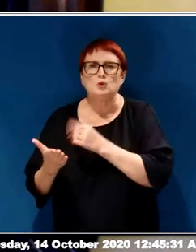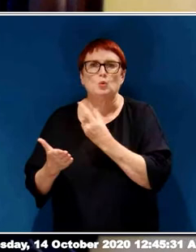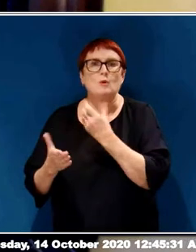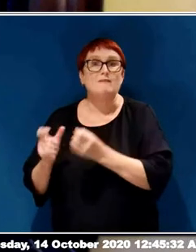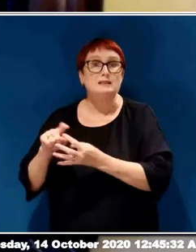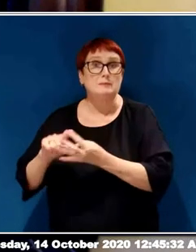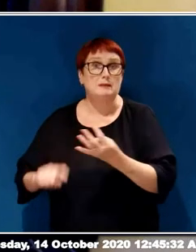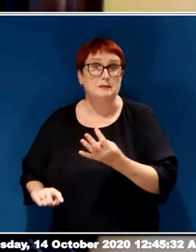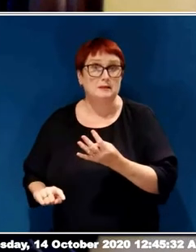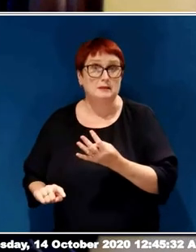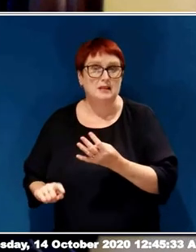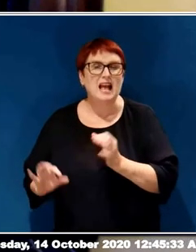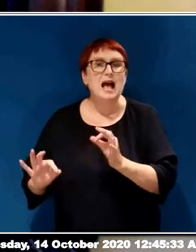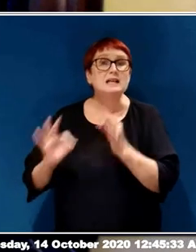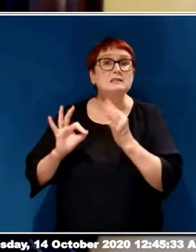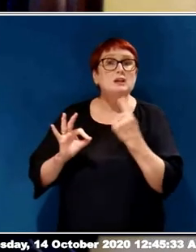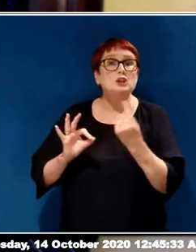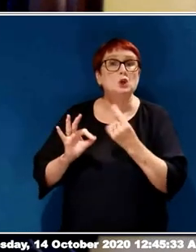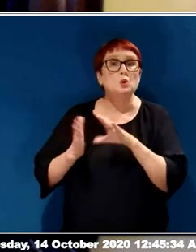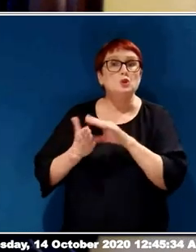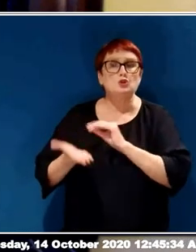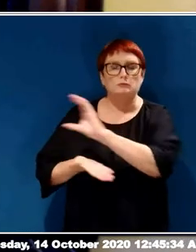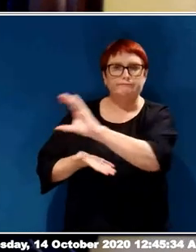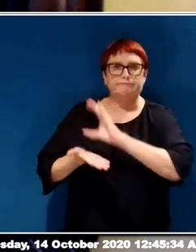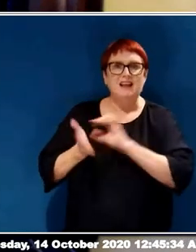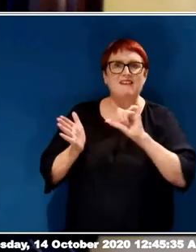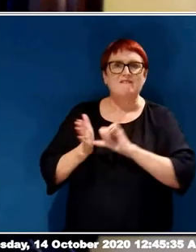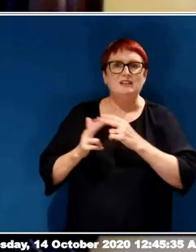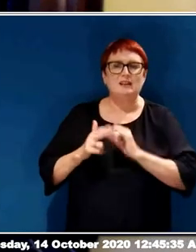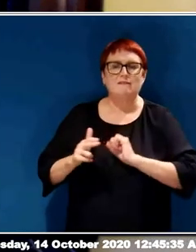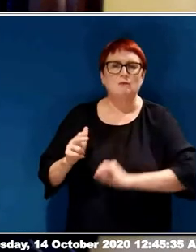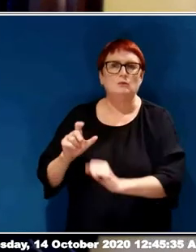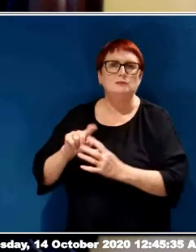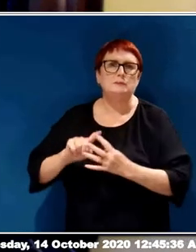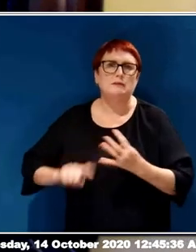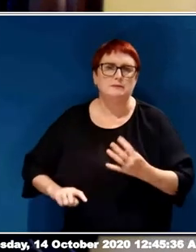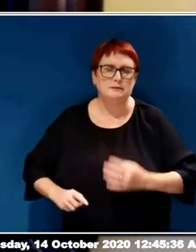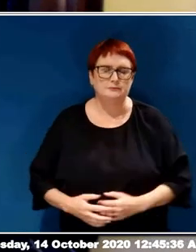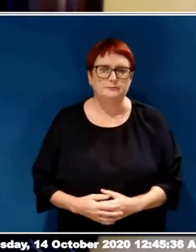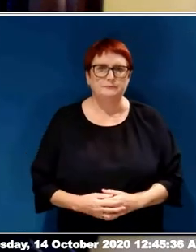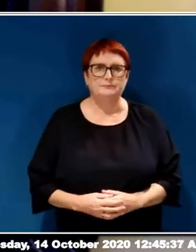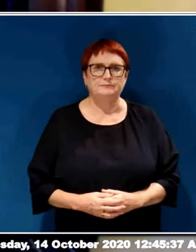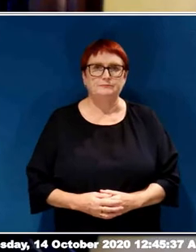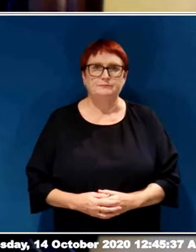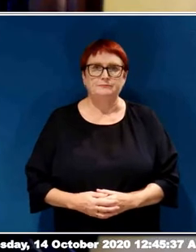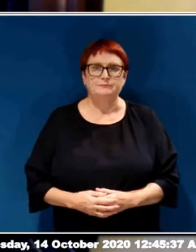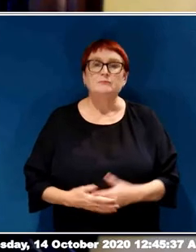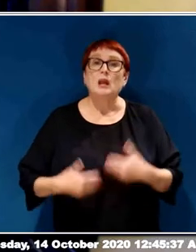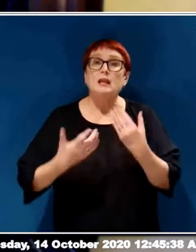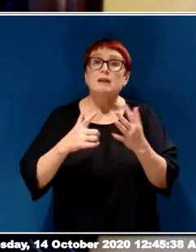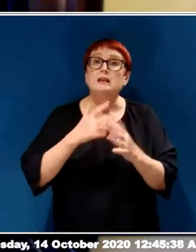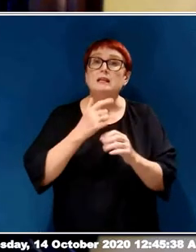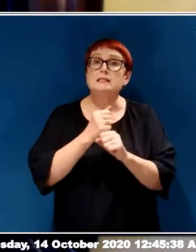And again, in Victoria, the targeted funding program is known as the Program